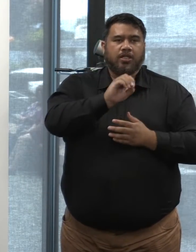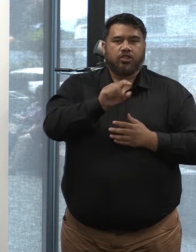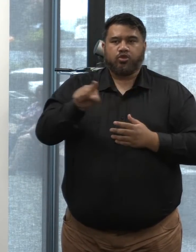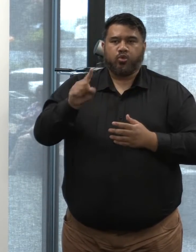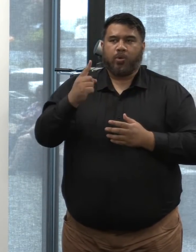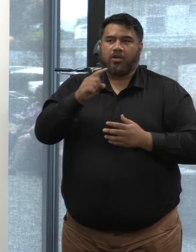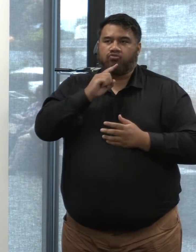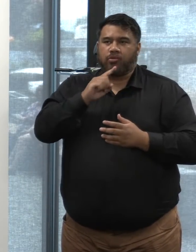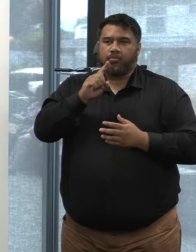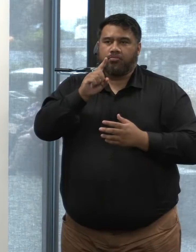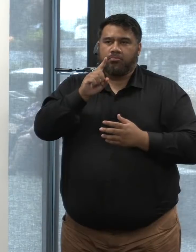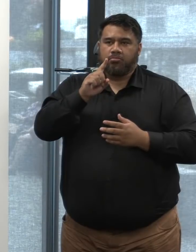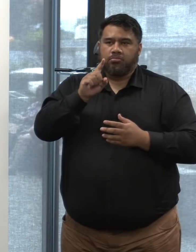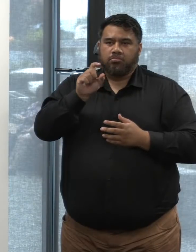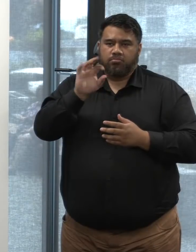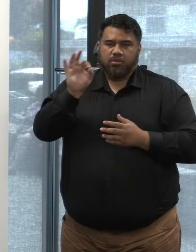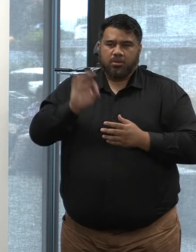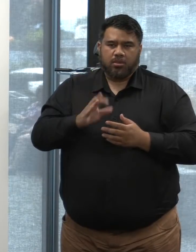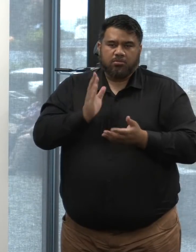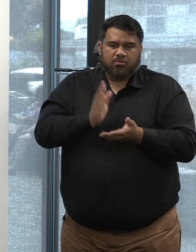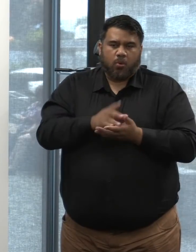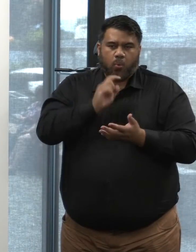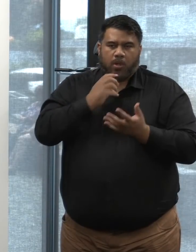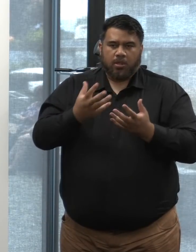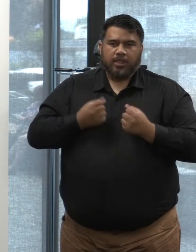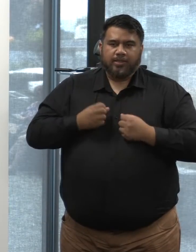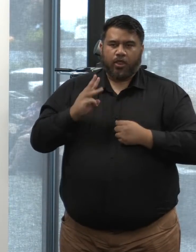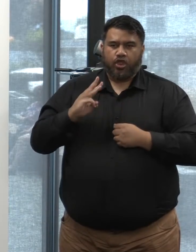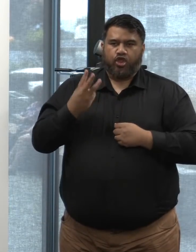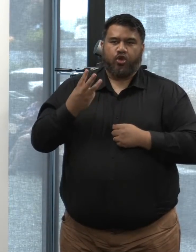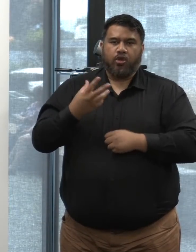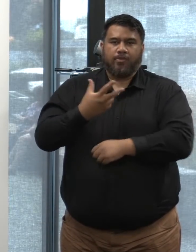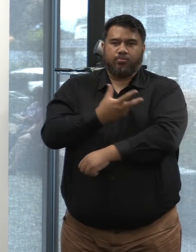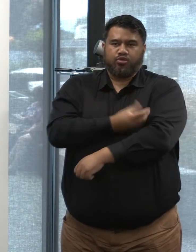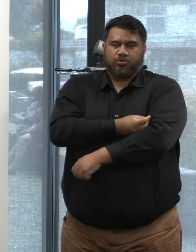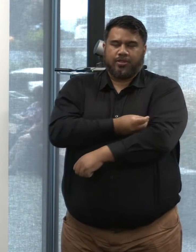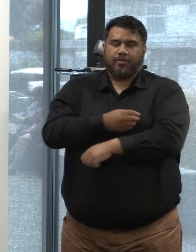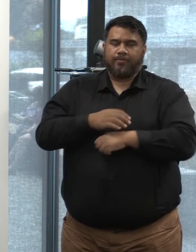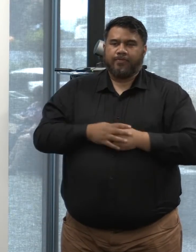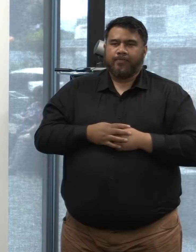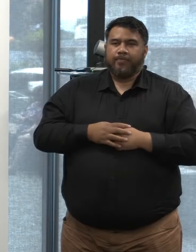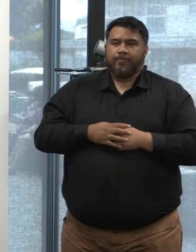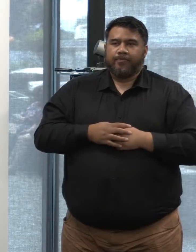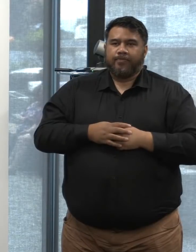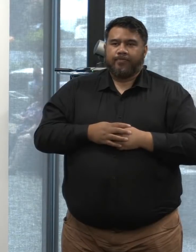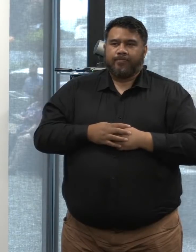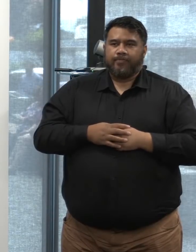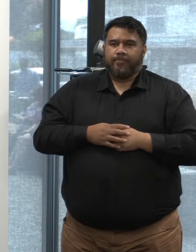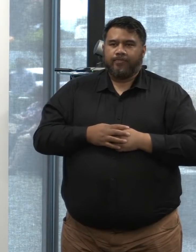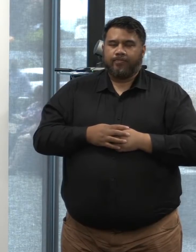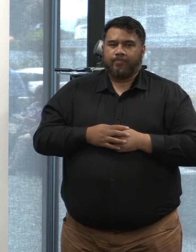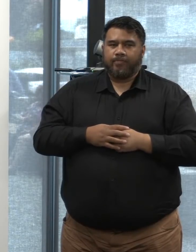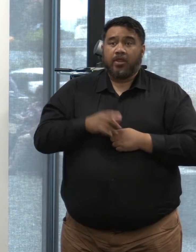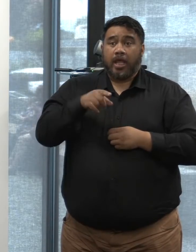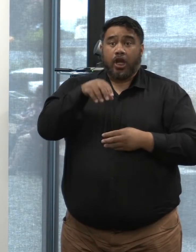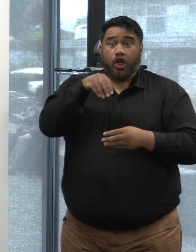Quick comment, we have done our planning on a high uptake,